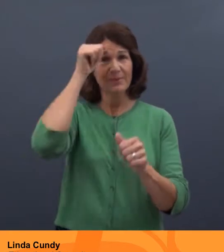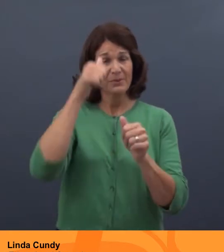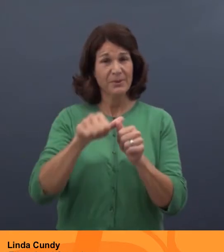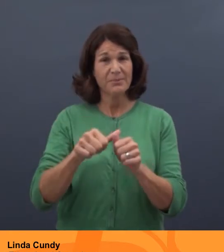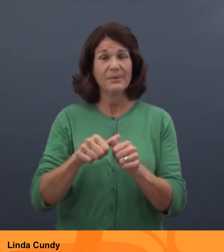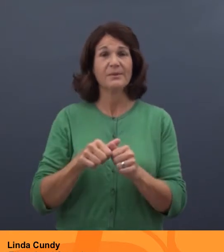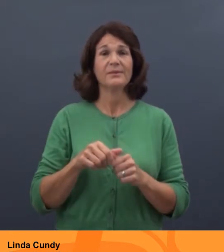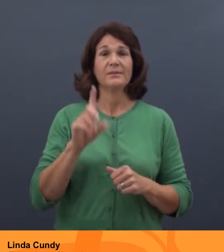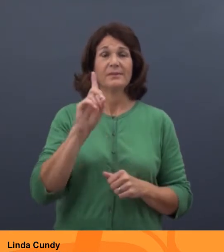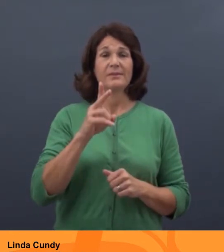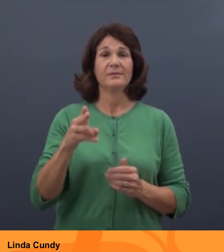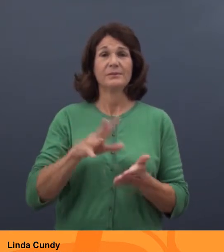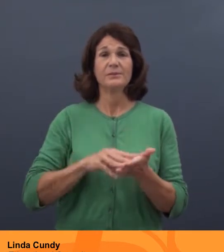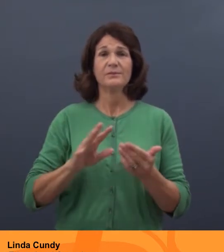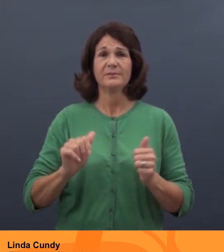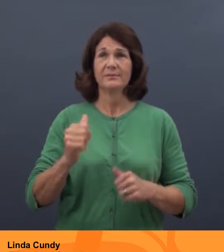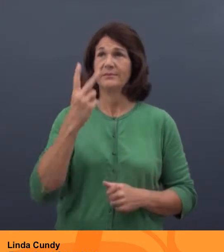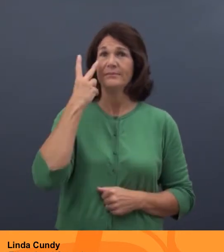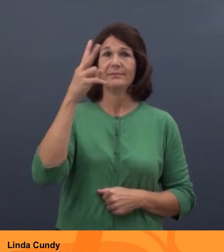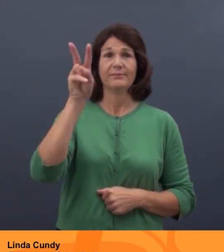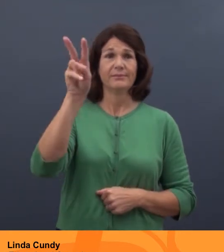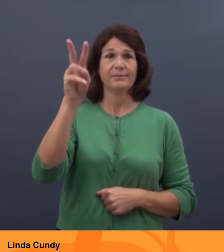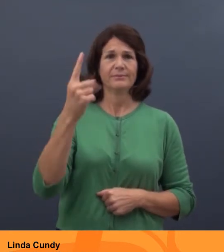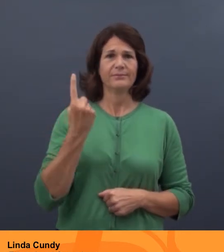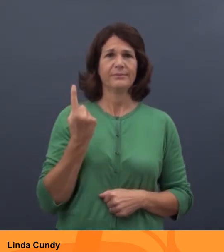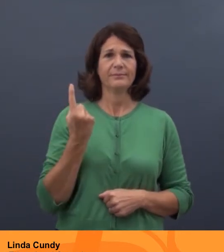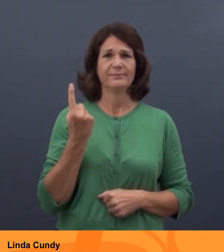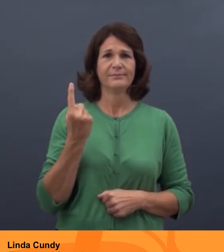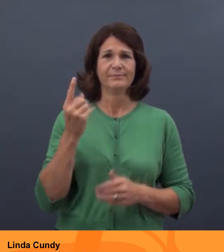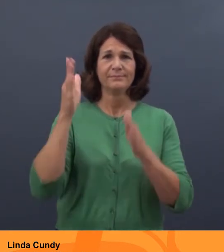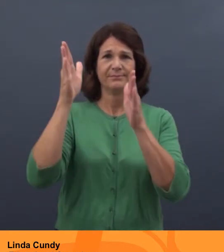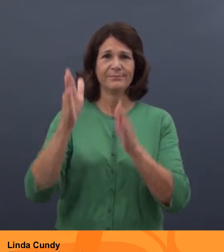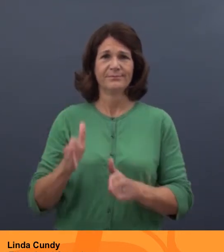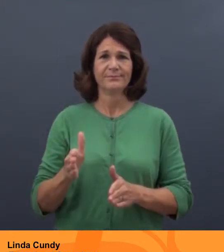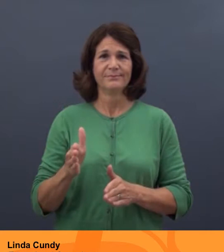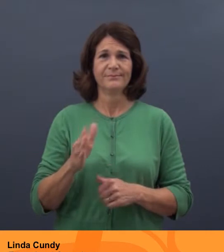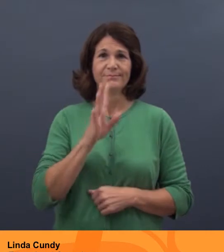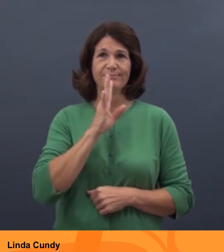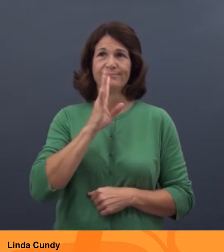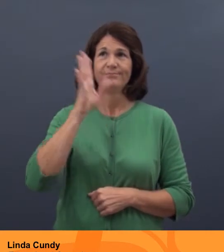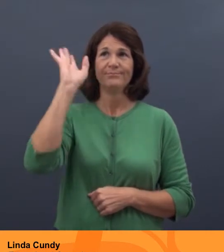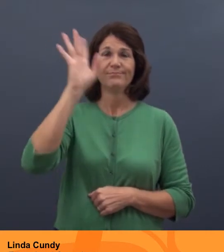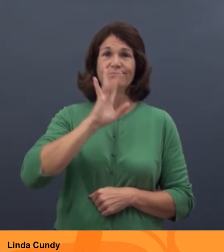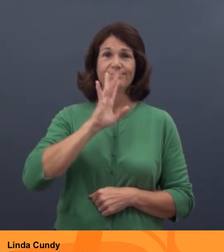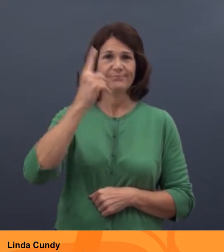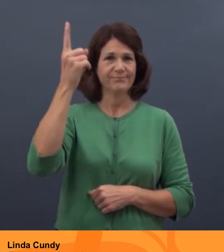Remember, deaf and hard of hearing students can only watch one person at a time,